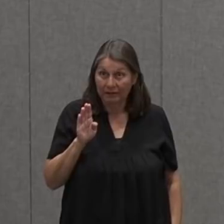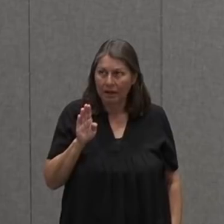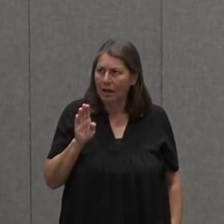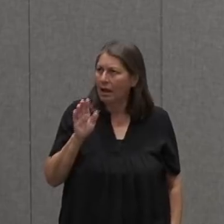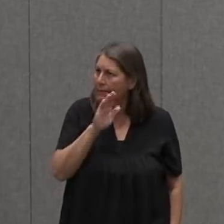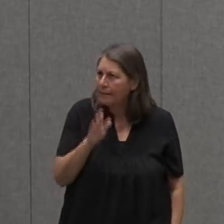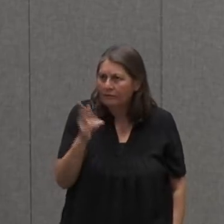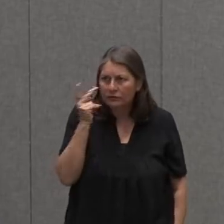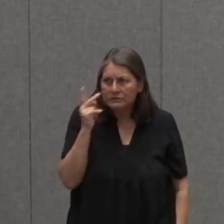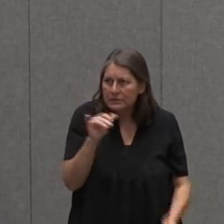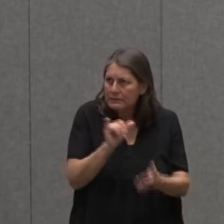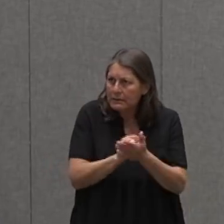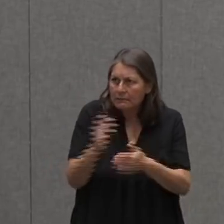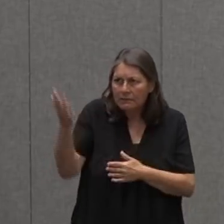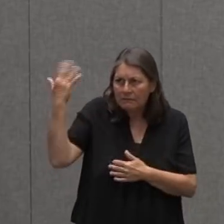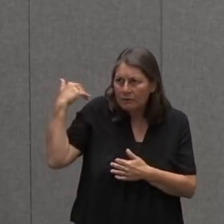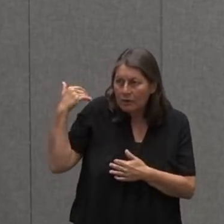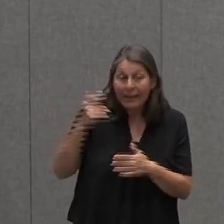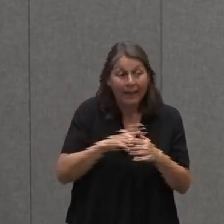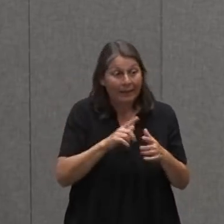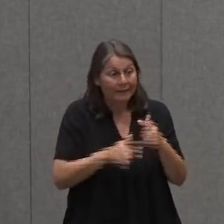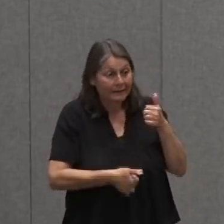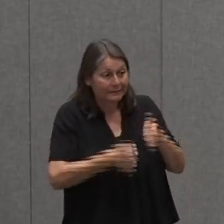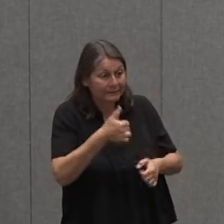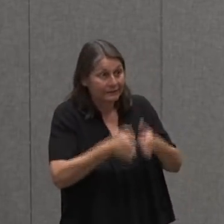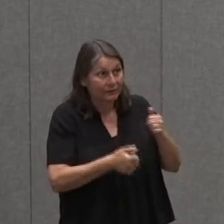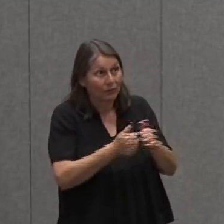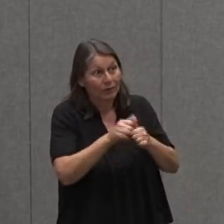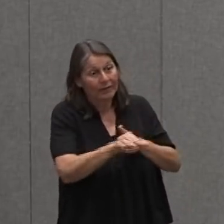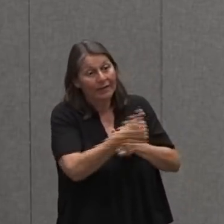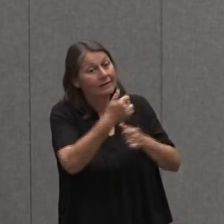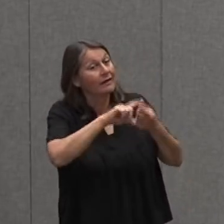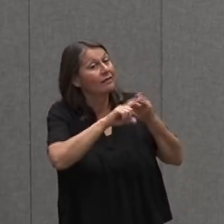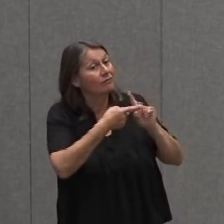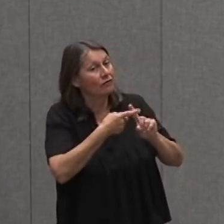that doesn't live close by but is really in to astronomy.